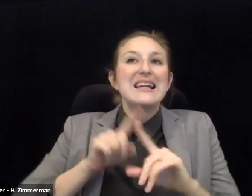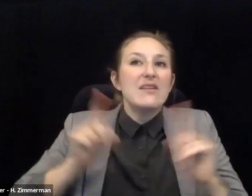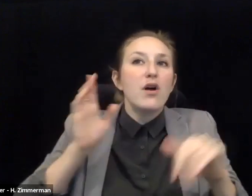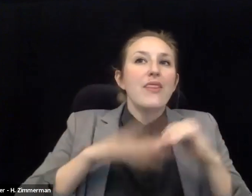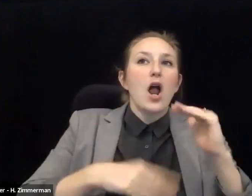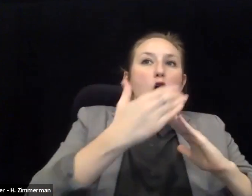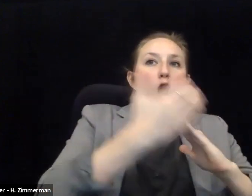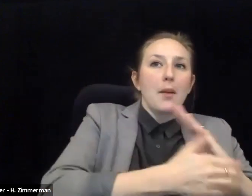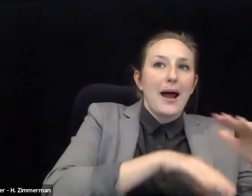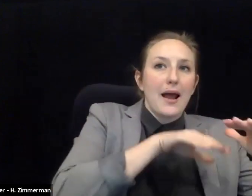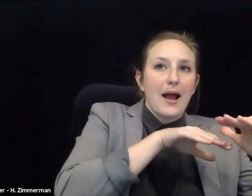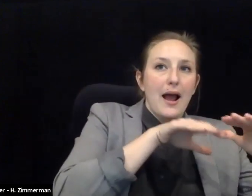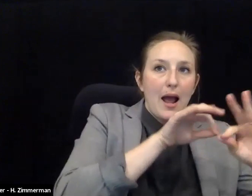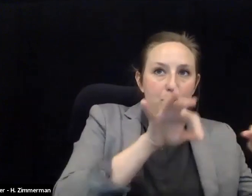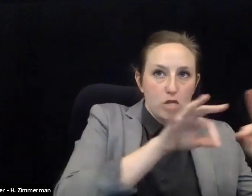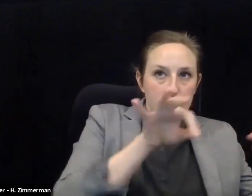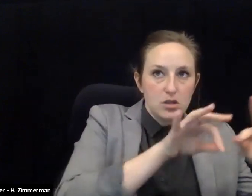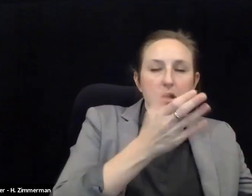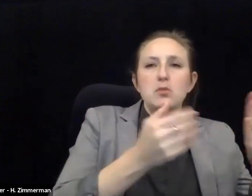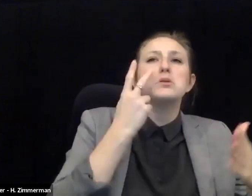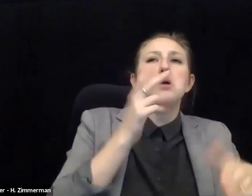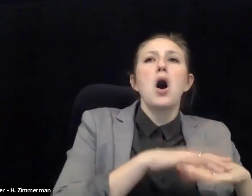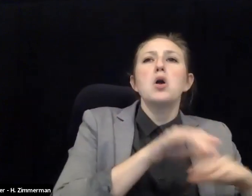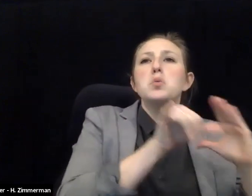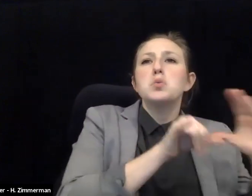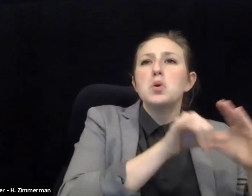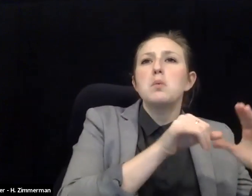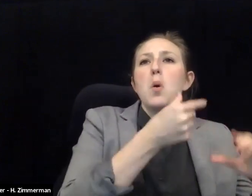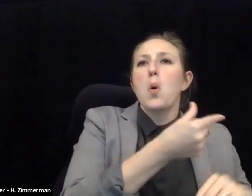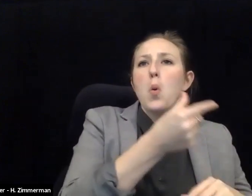you might see on YouTube and Google platform. I